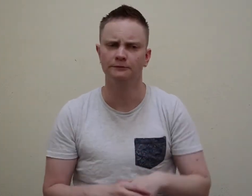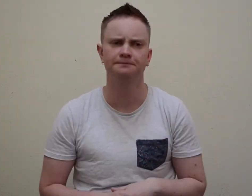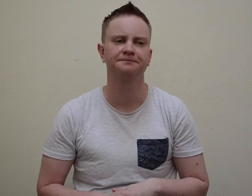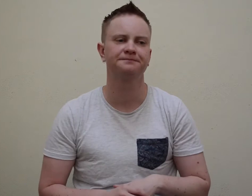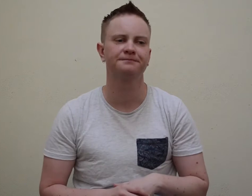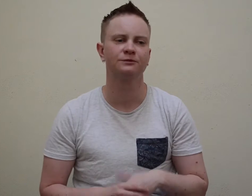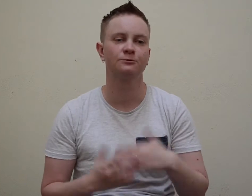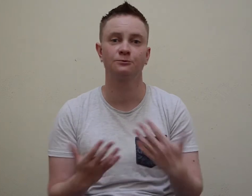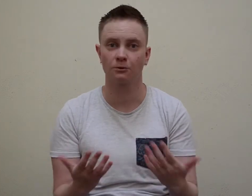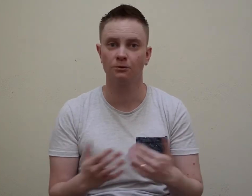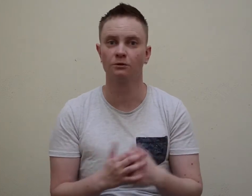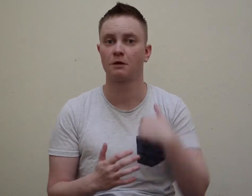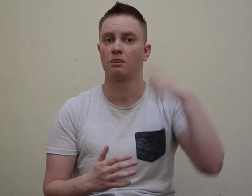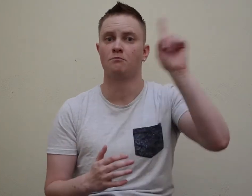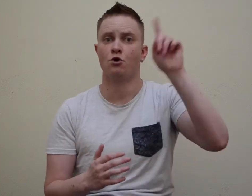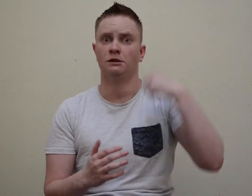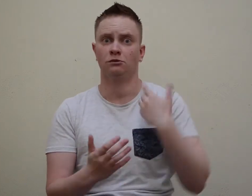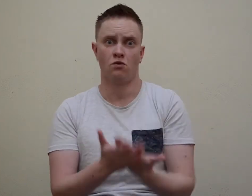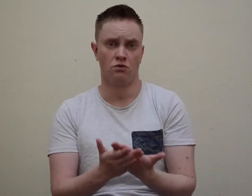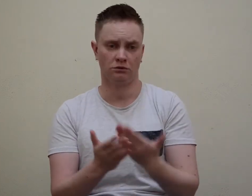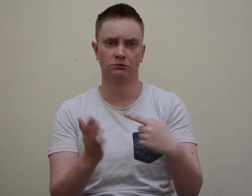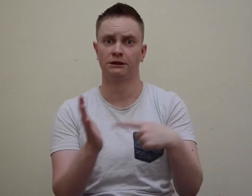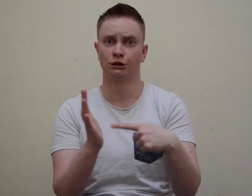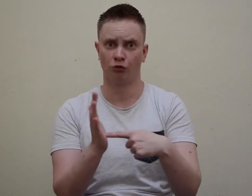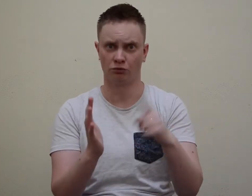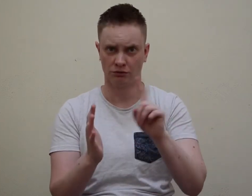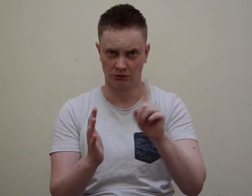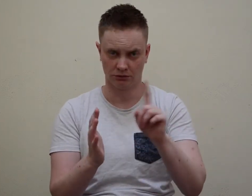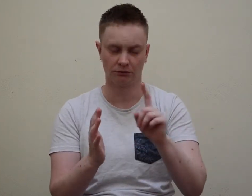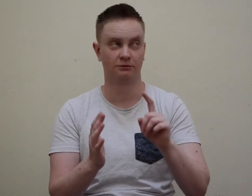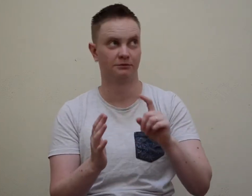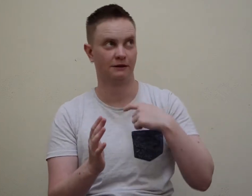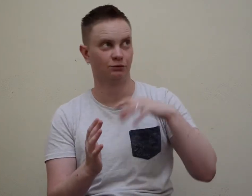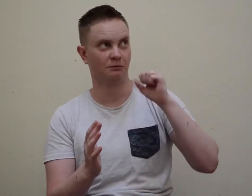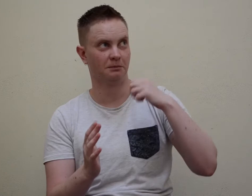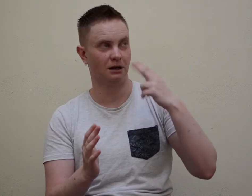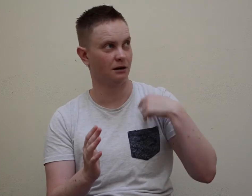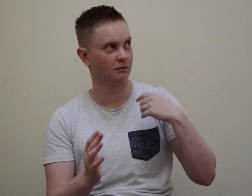time's flying. So, I'm on testosterone at the moment and I have to the remember